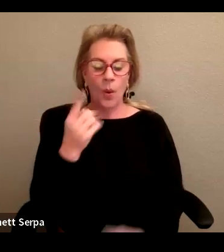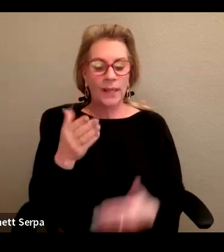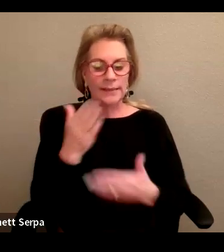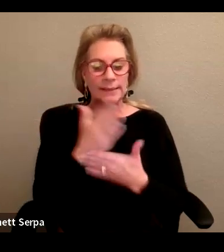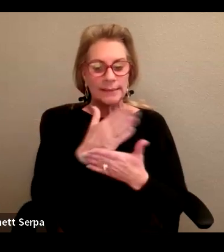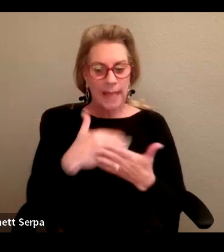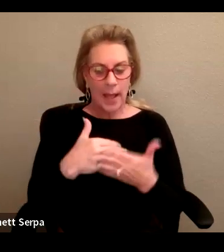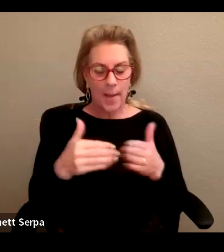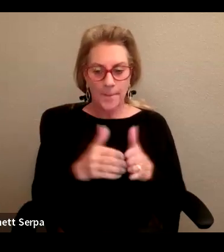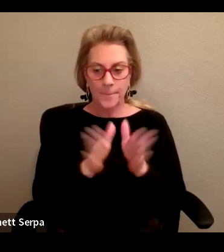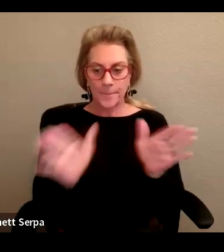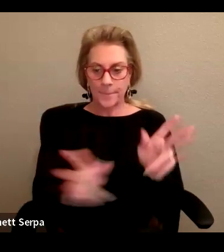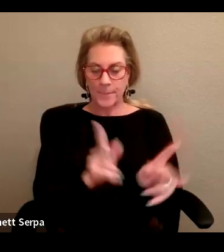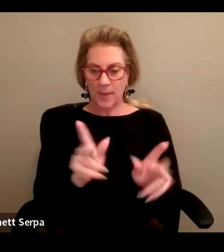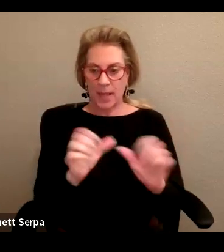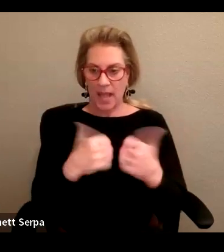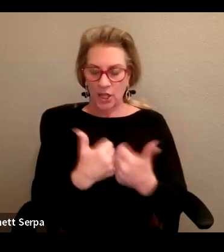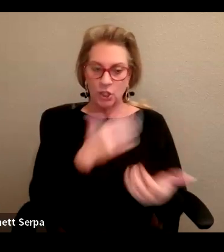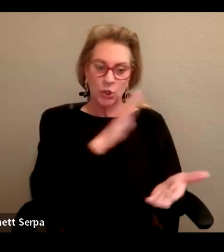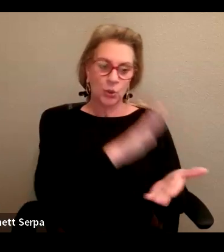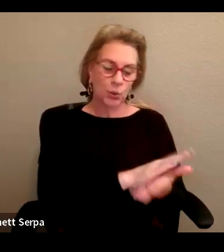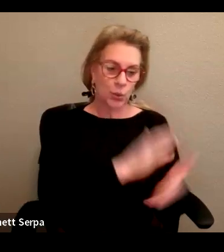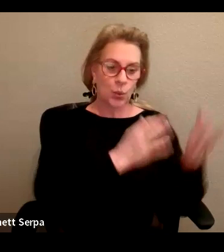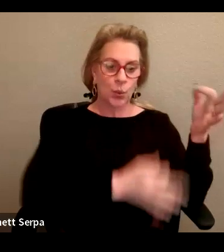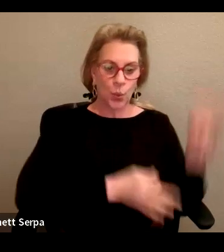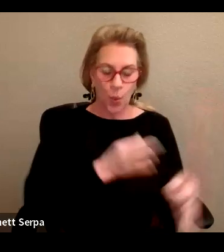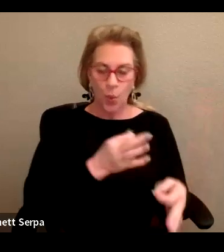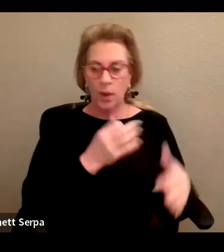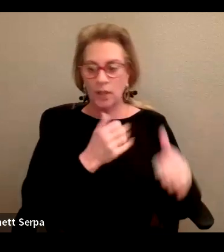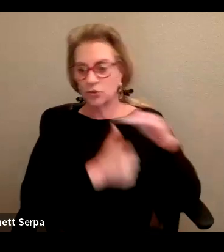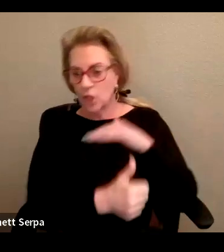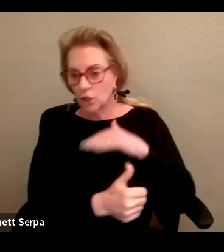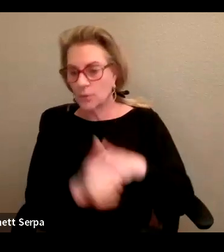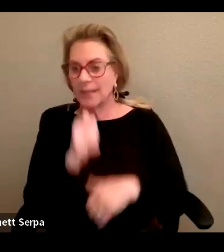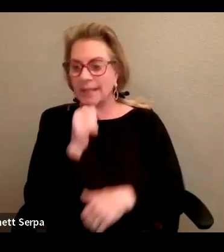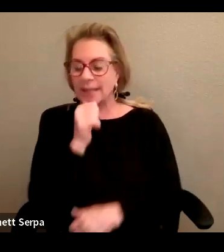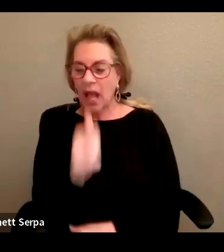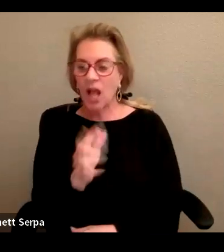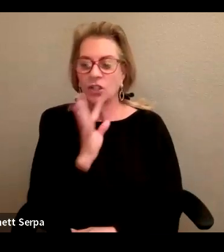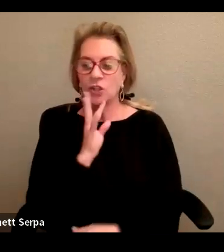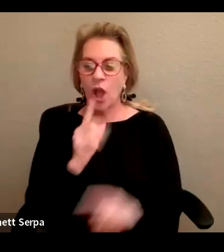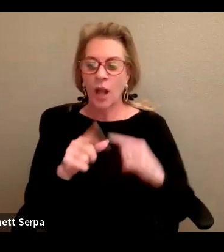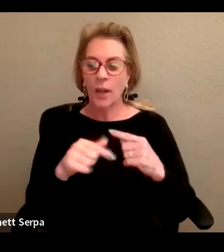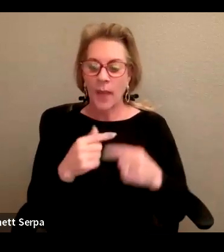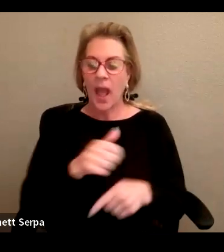again schools cour houses public shelters but does not speak to other public actors